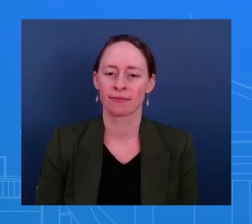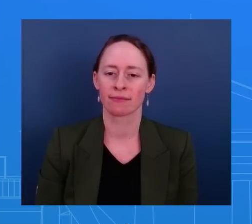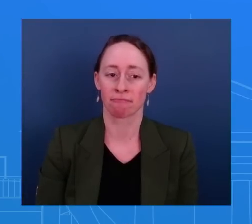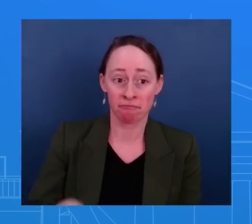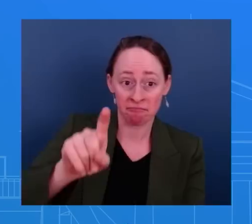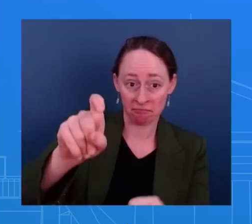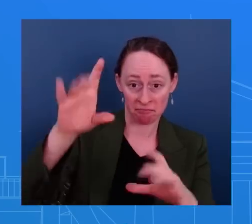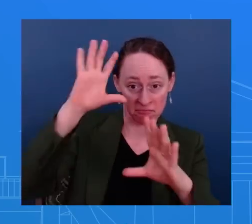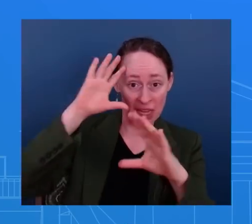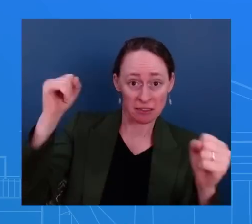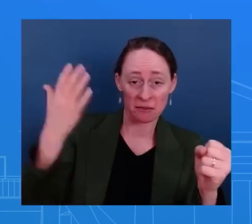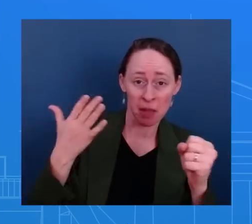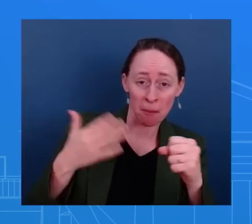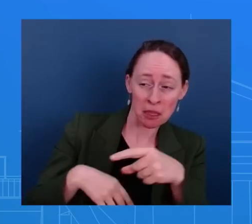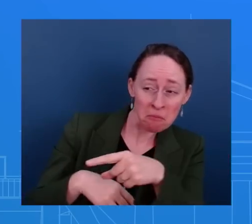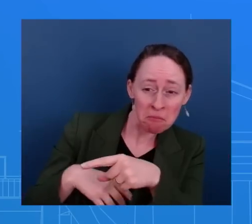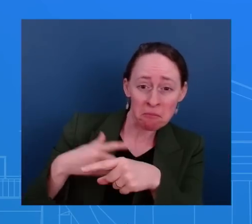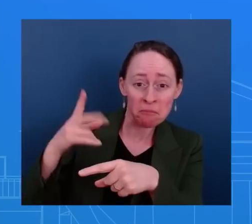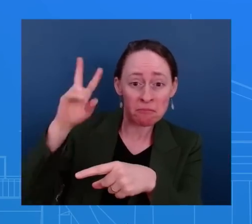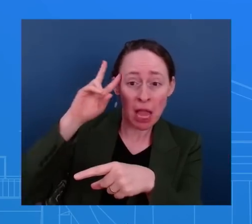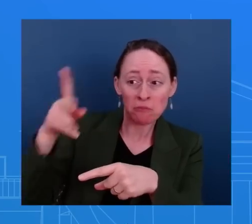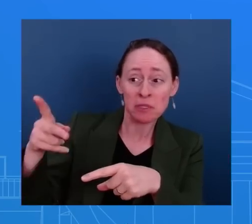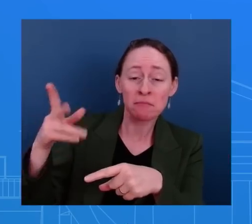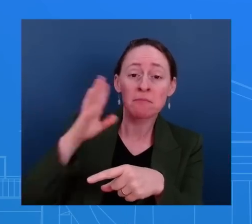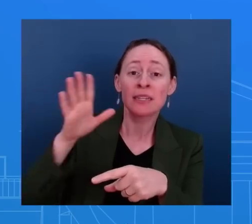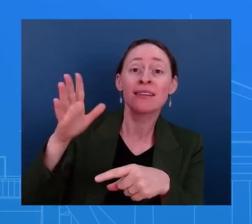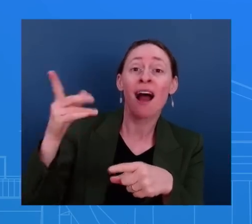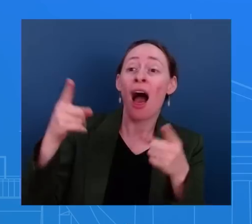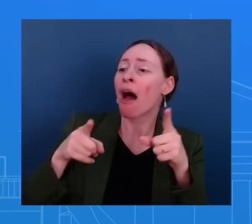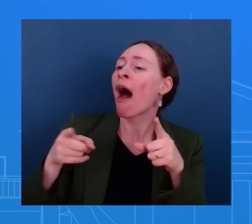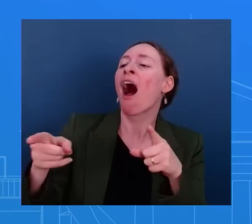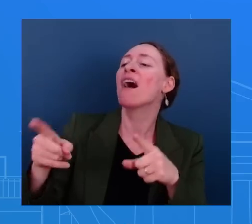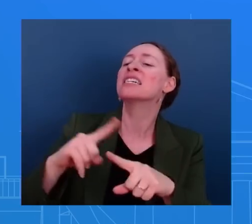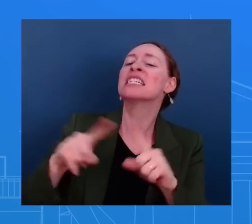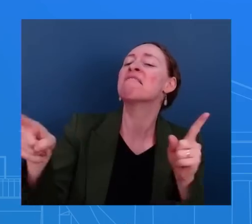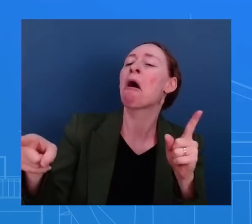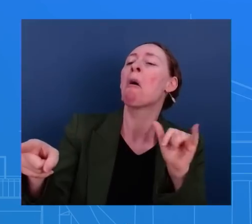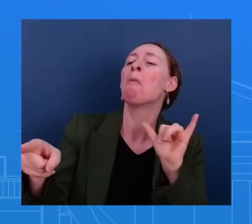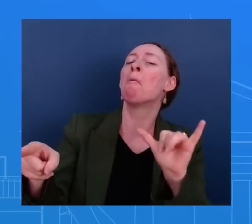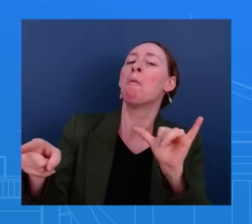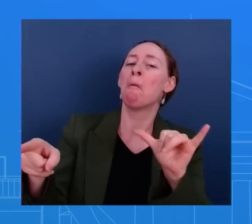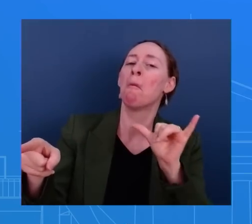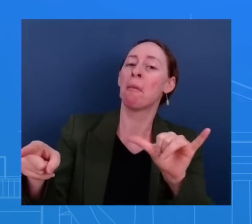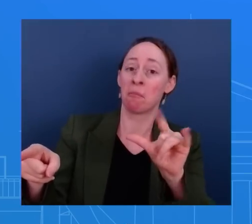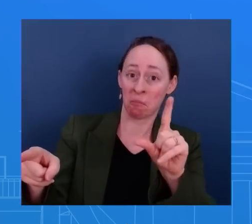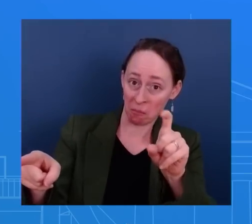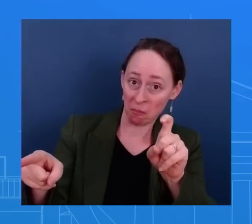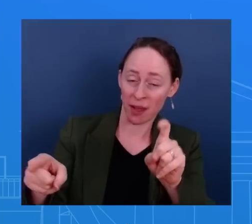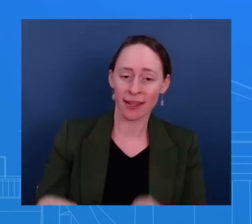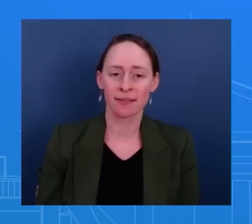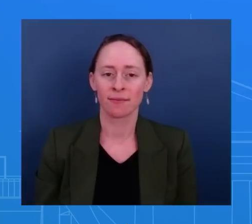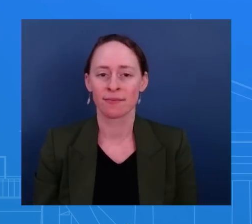but does he expect that she might move in some new directions? Ms. Jean-Pierre: So, what I expect -- again, being super careful here because she's going to --